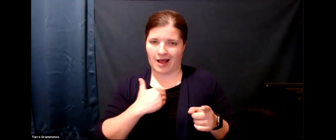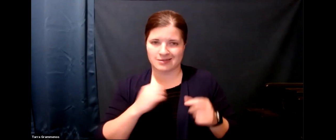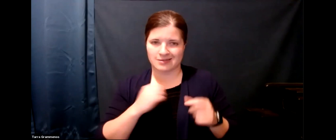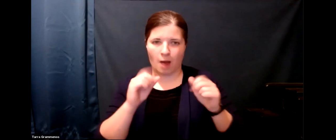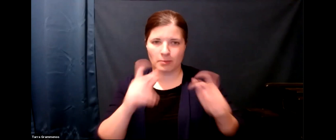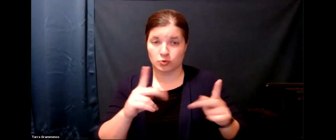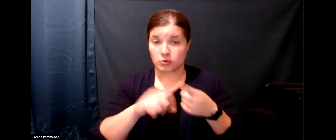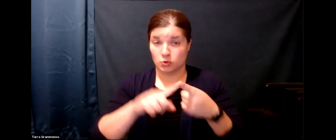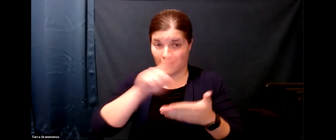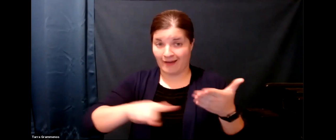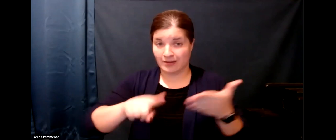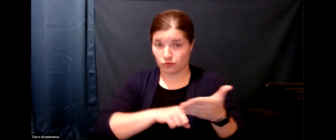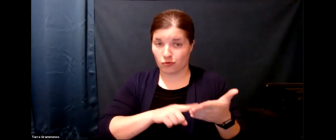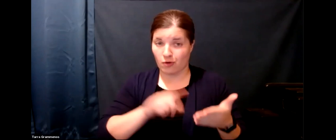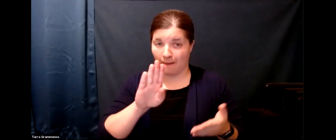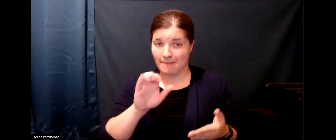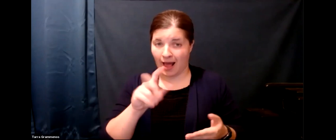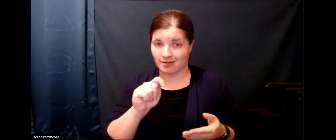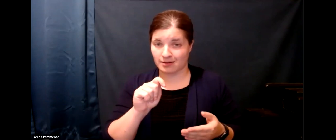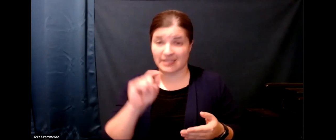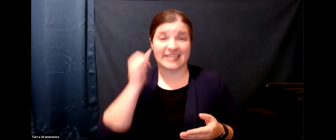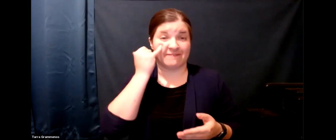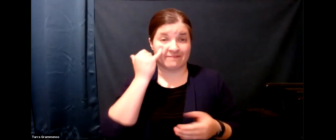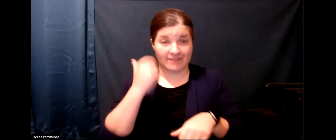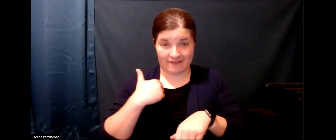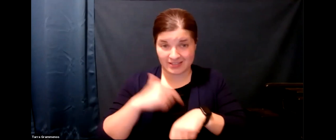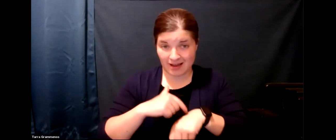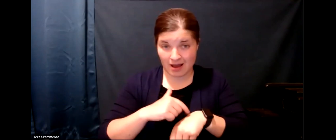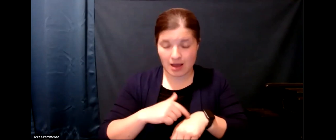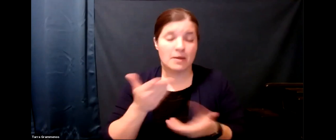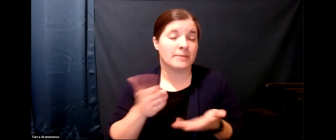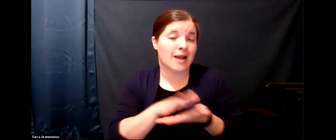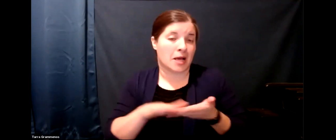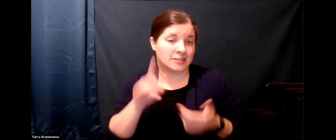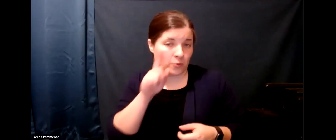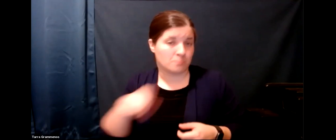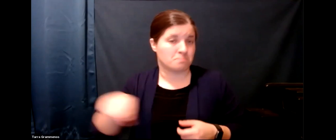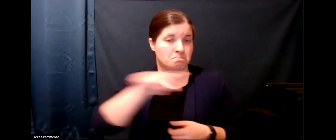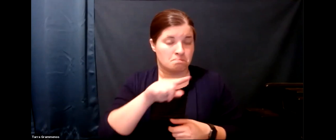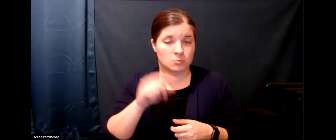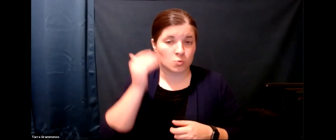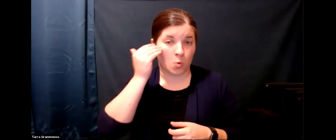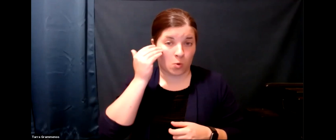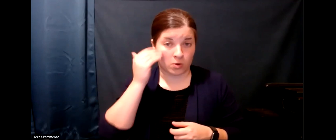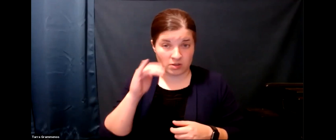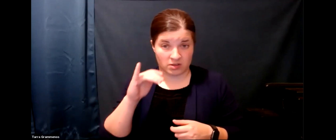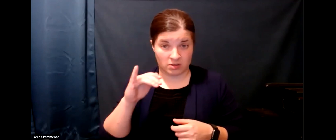their ballot if they have time, it might be interesting for people to know, is it a big pile?